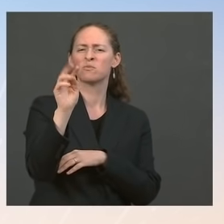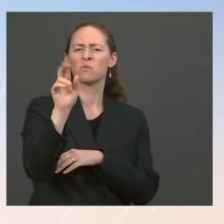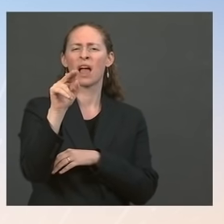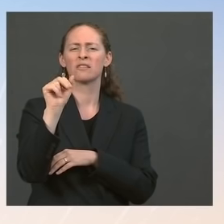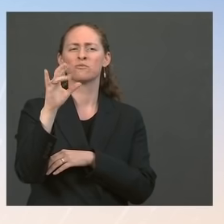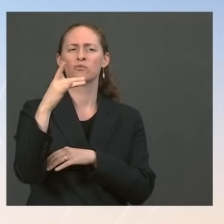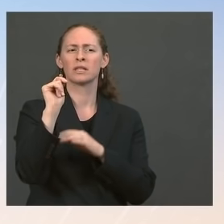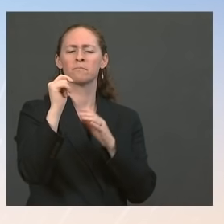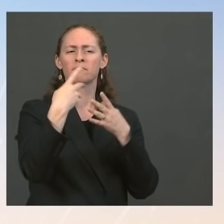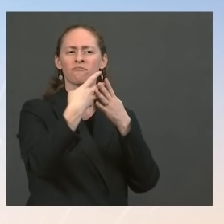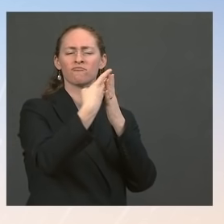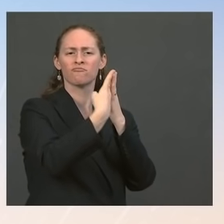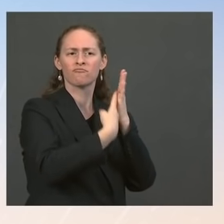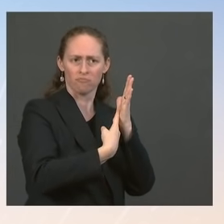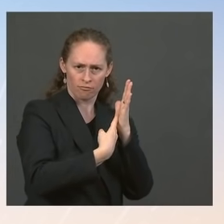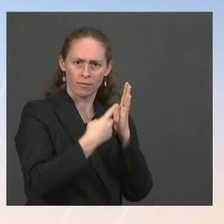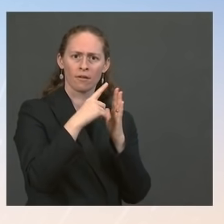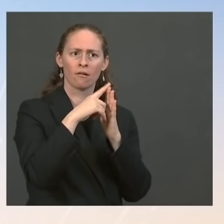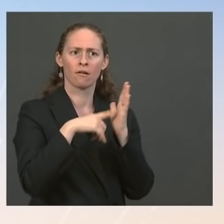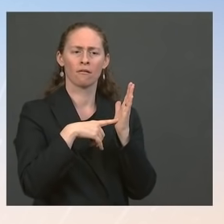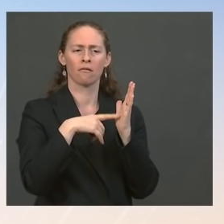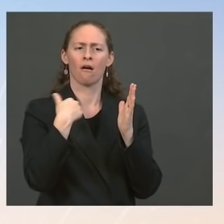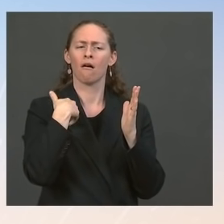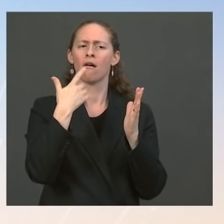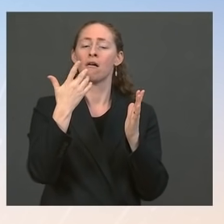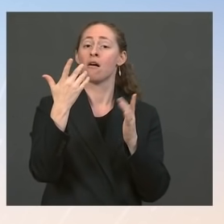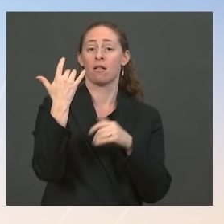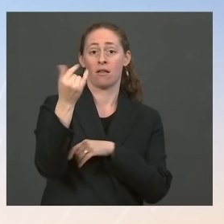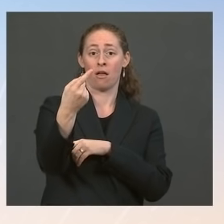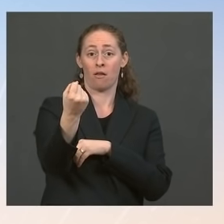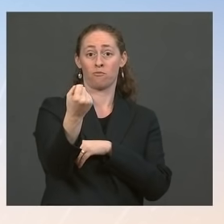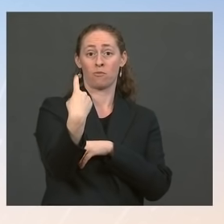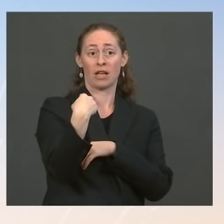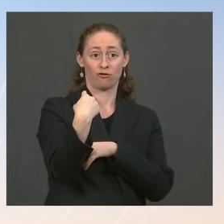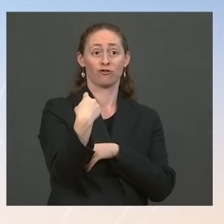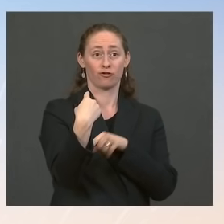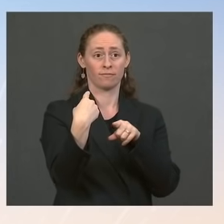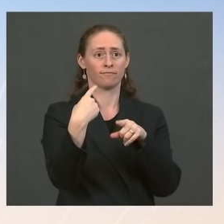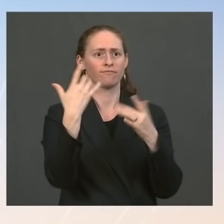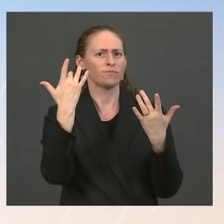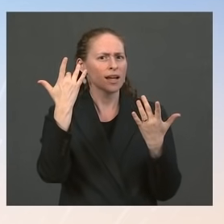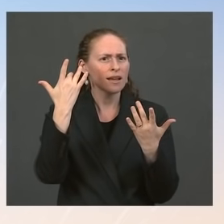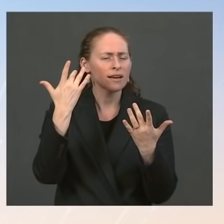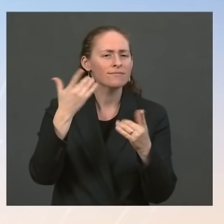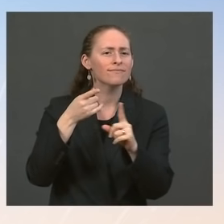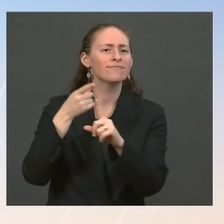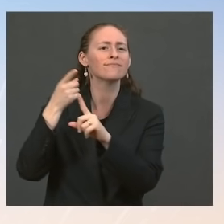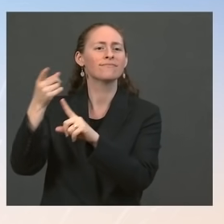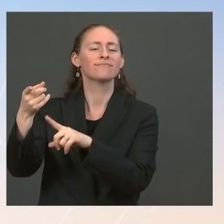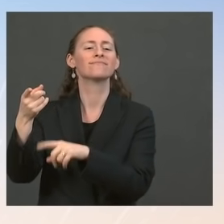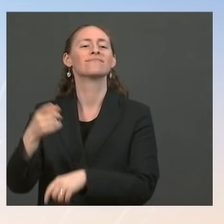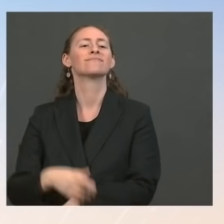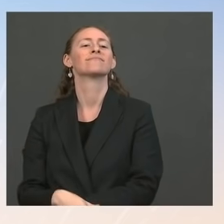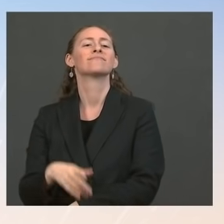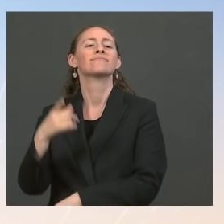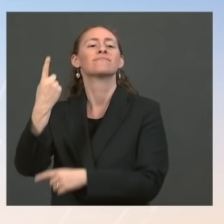But the question asked by George Stephanopoulos was, "But your" mil- -- "top military advisors warned against withdrawing on this timeline.